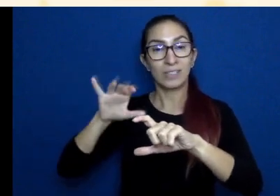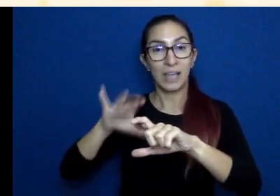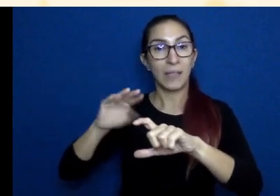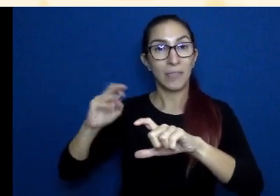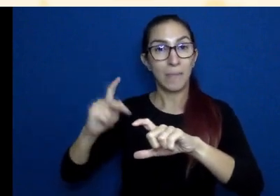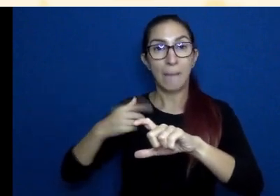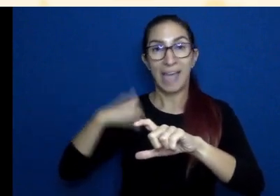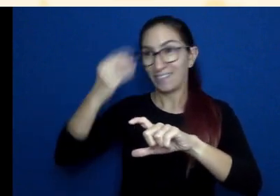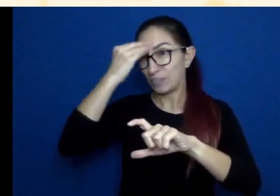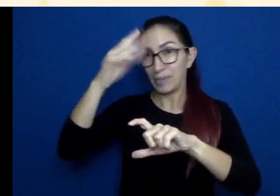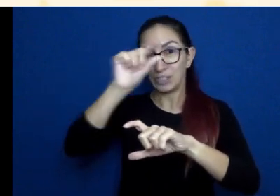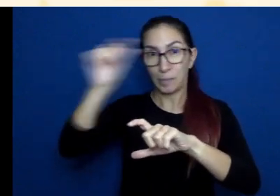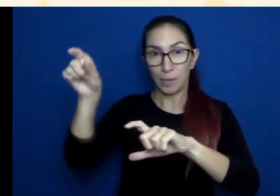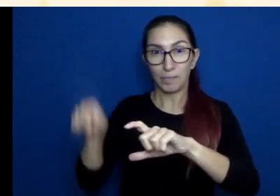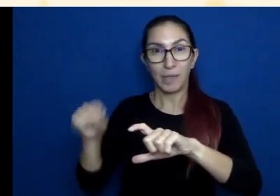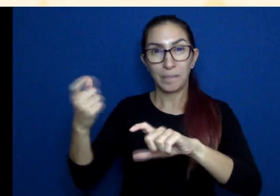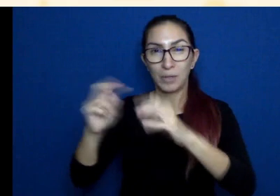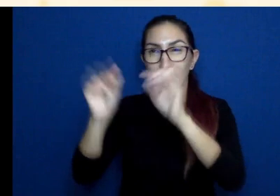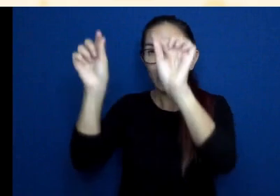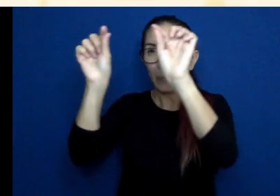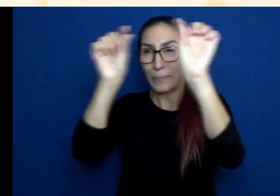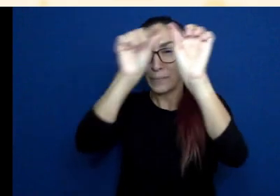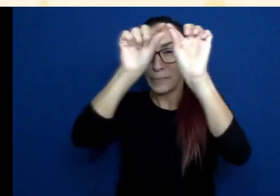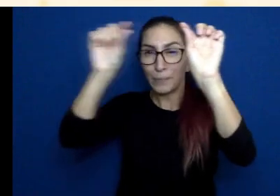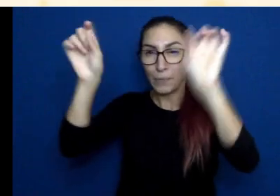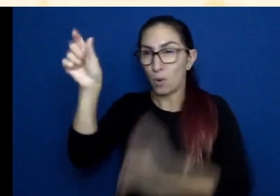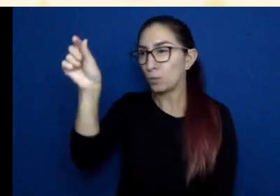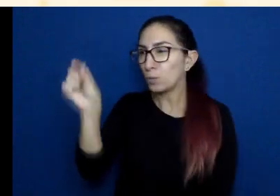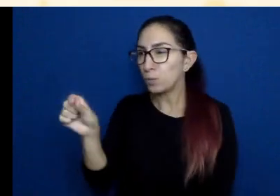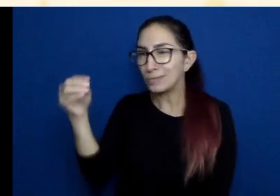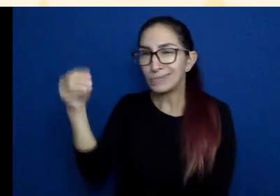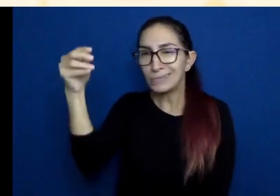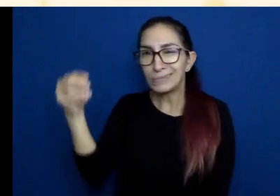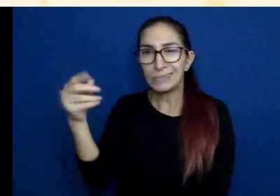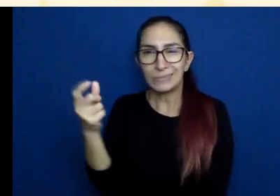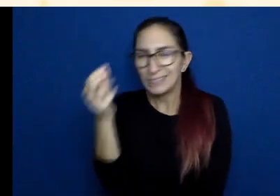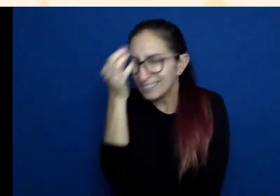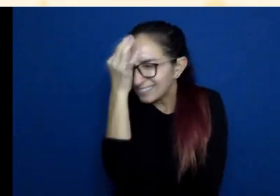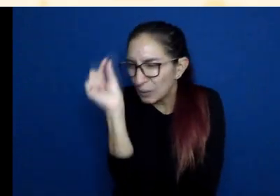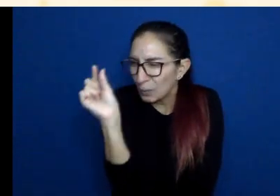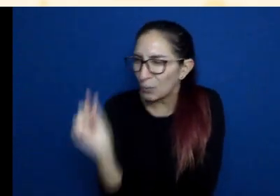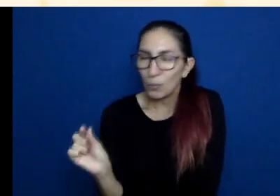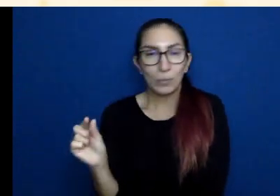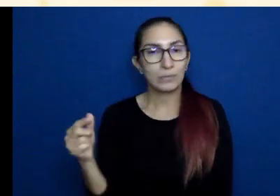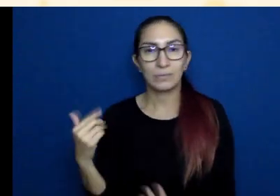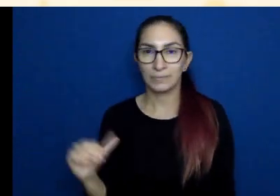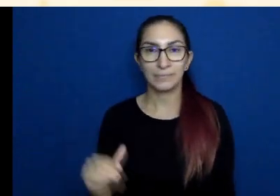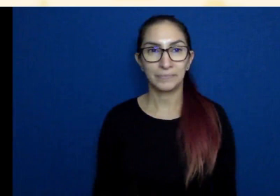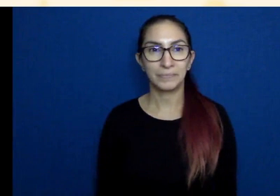It’s not just a map; it's a map which has content above and below it. You have to somehow scroll these small areas of light.